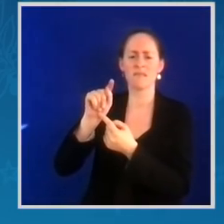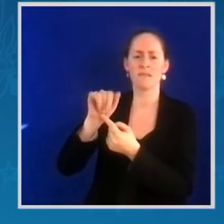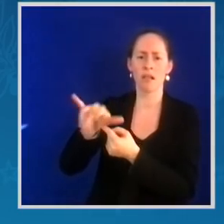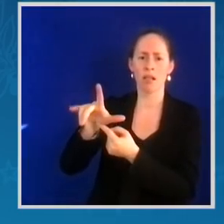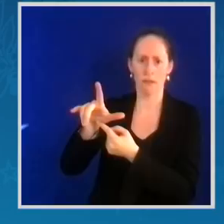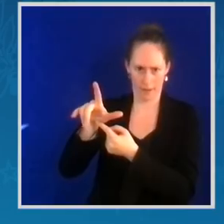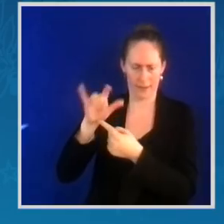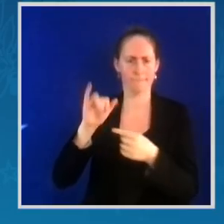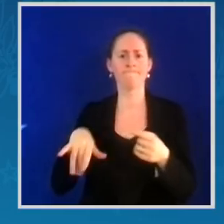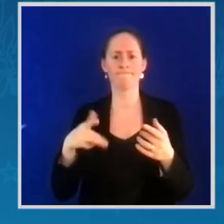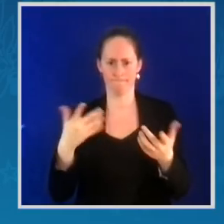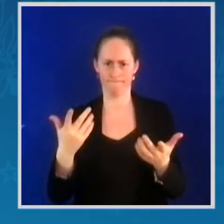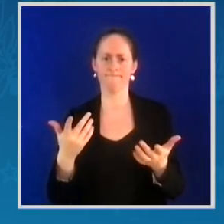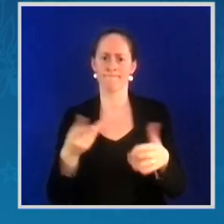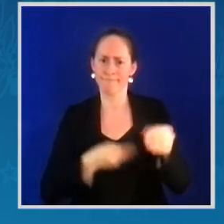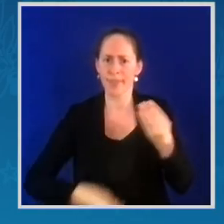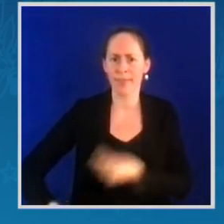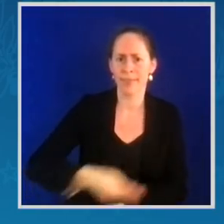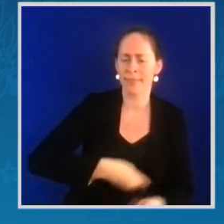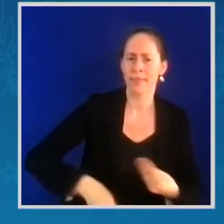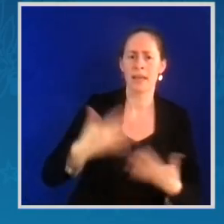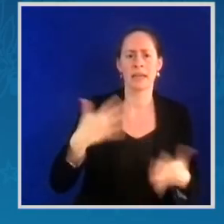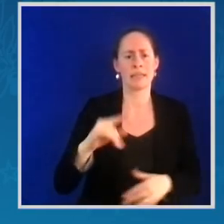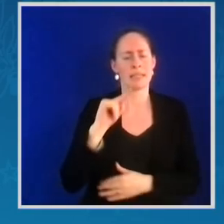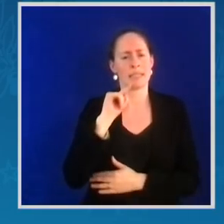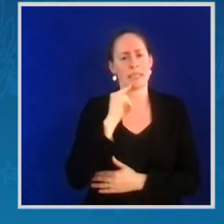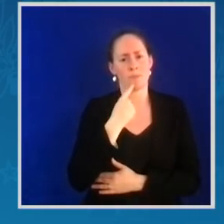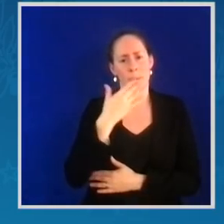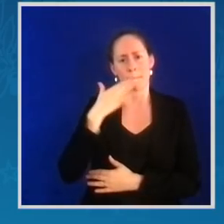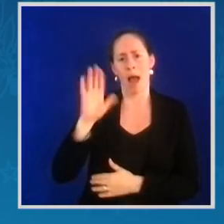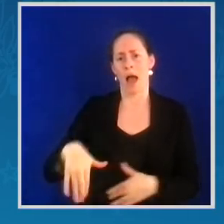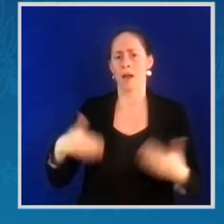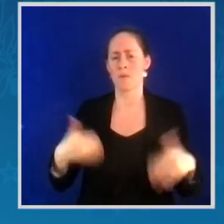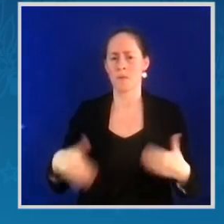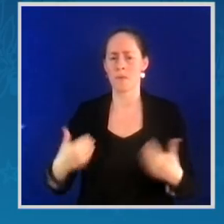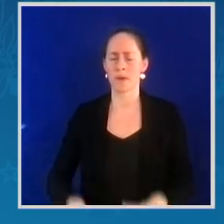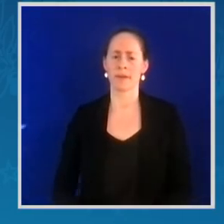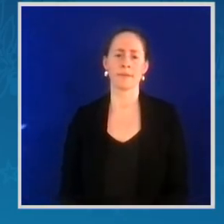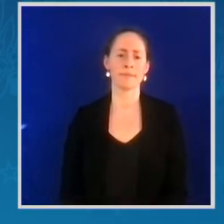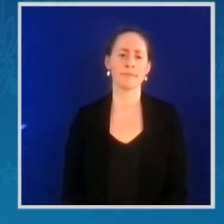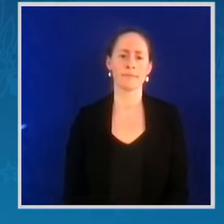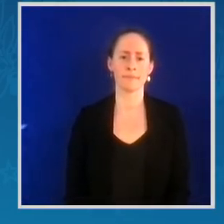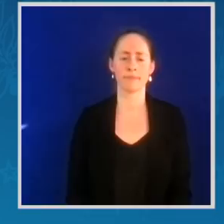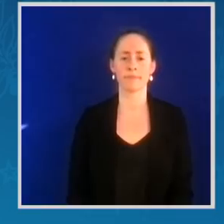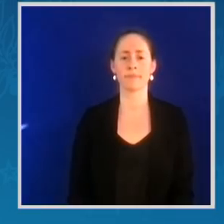Understanding, in large part, it comes from China and enters through Mexico and goes north to the United States.